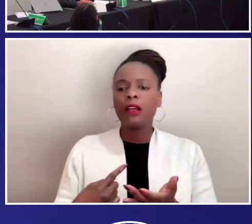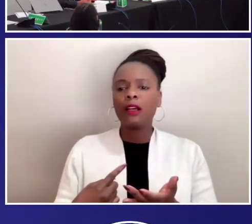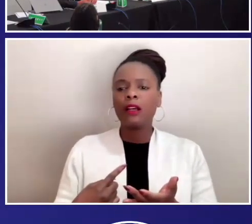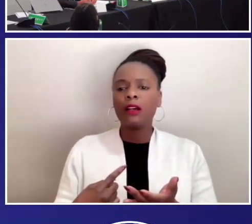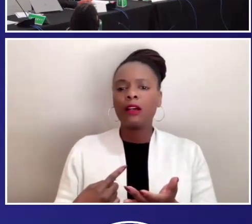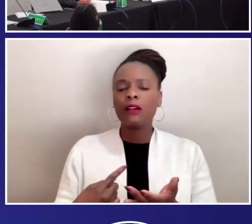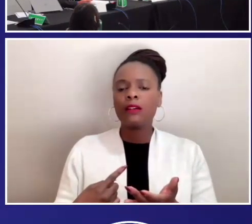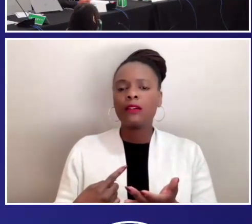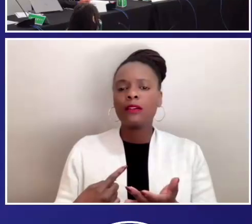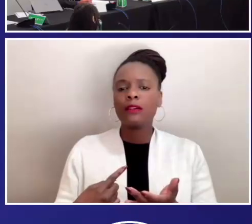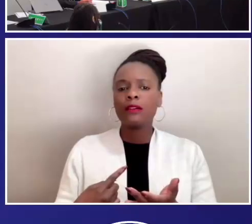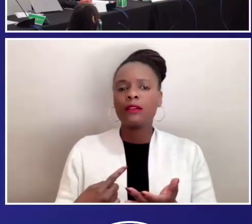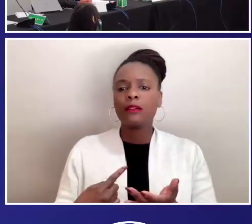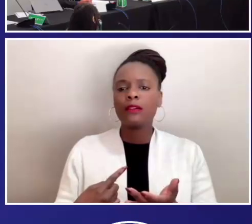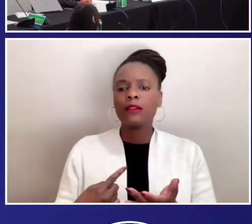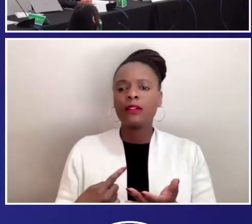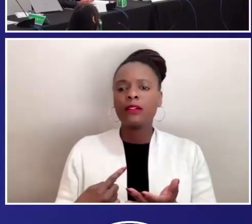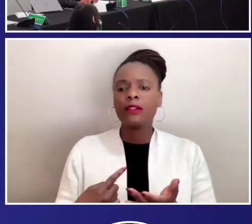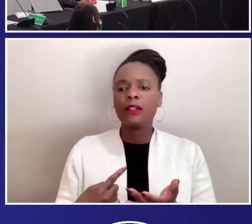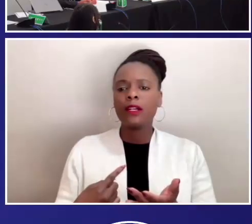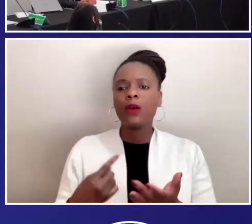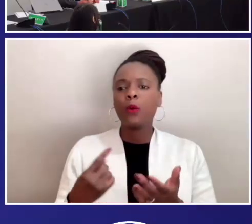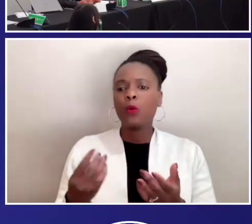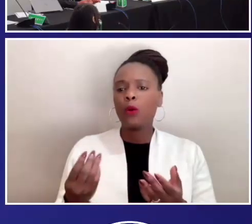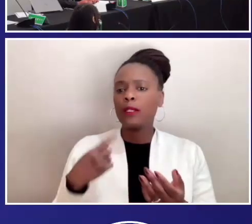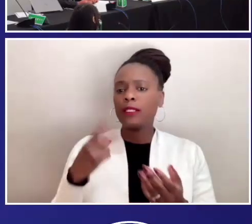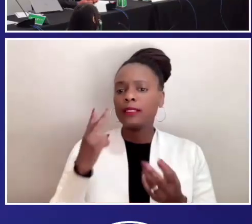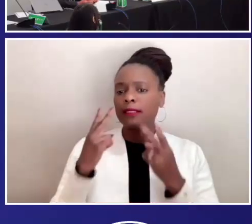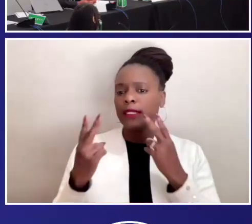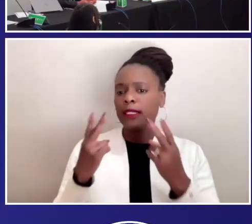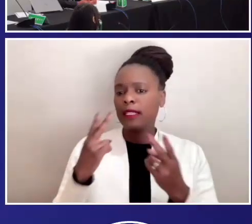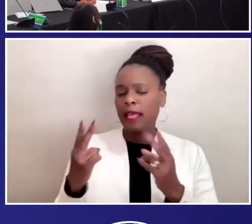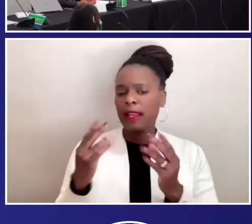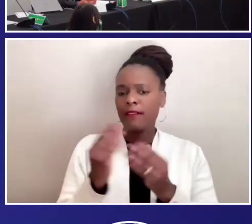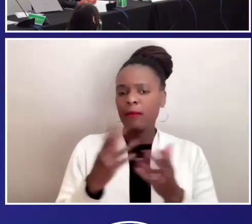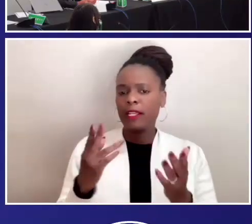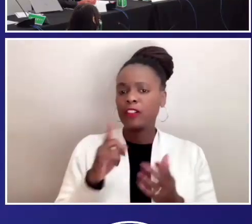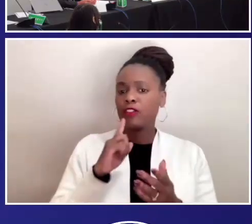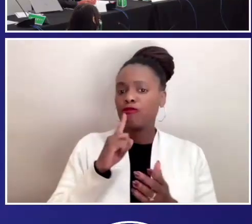our own homework and fill in the blanks? Your consensus check, because it's not a vote,